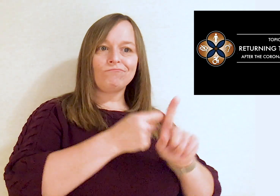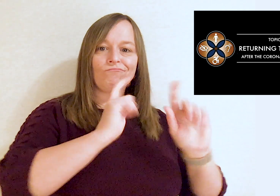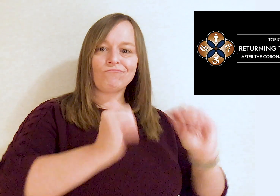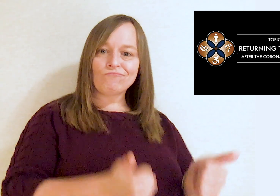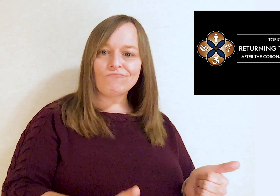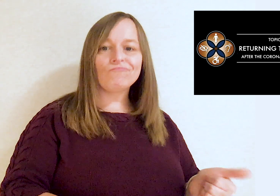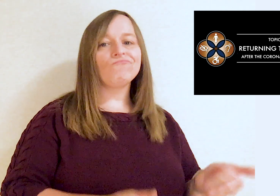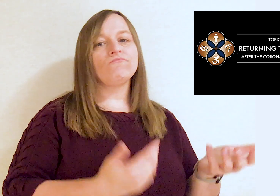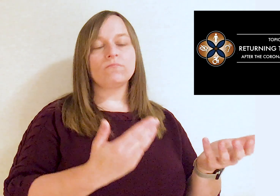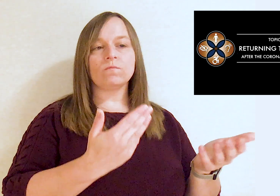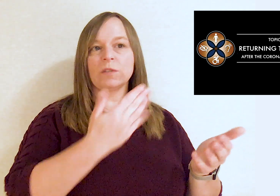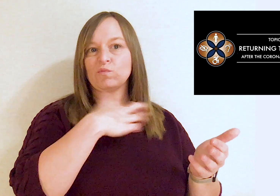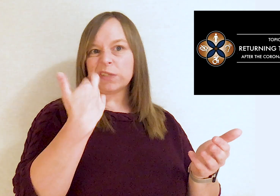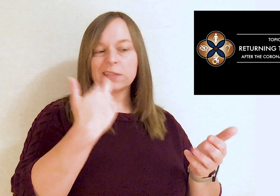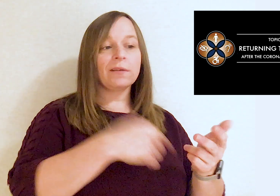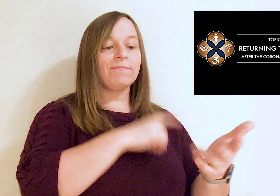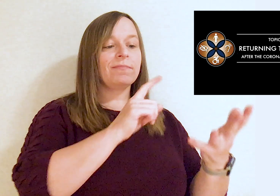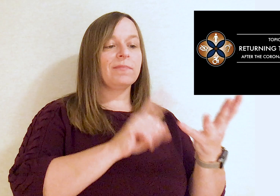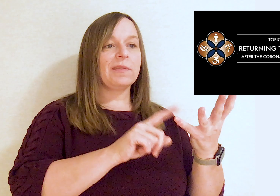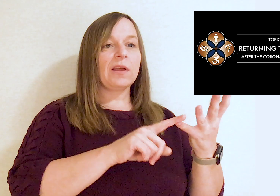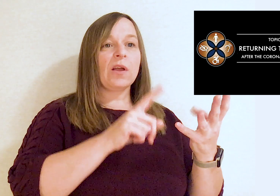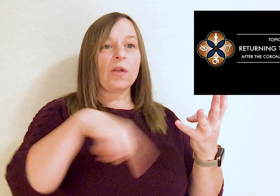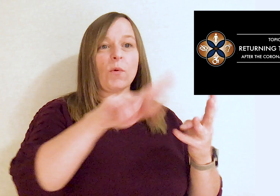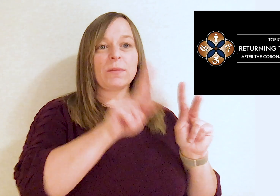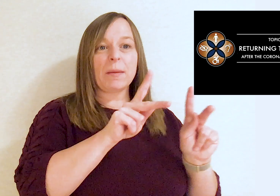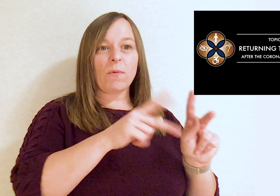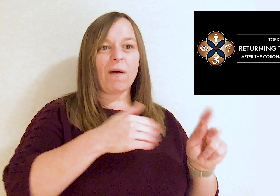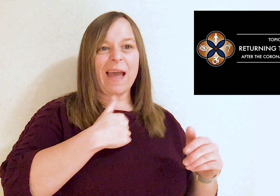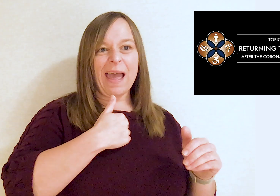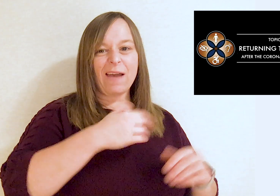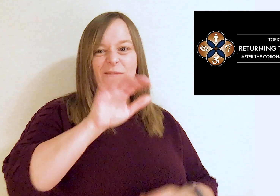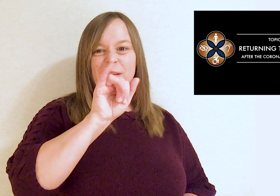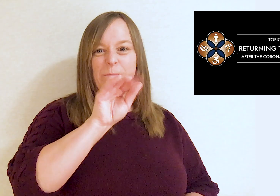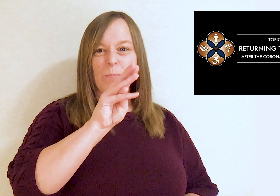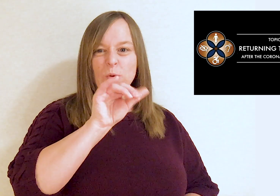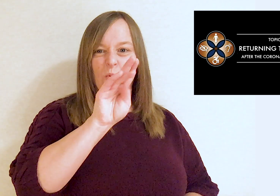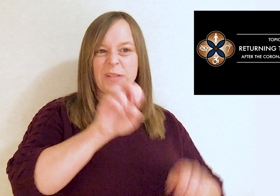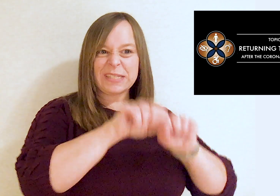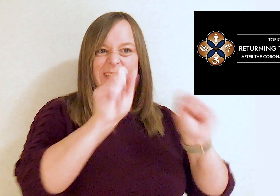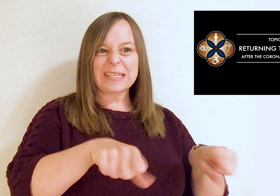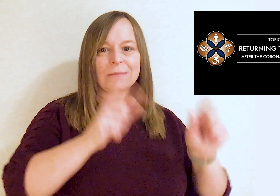a strong lung capacity, and those who have compromised immune systems. So it